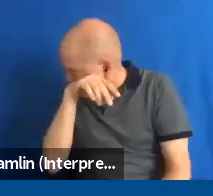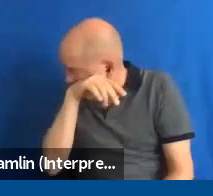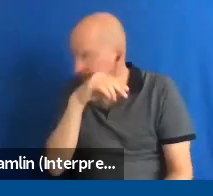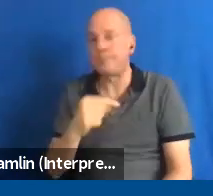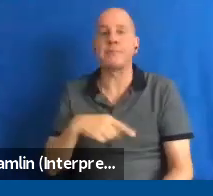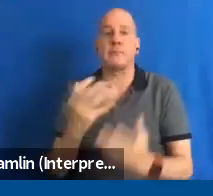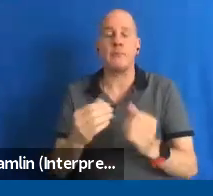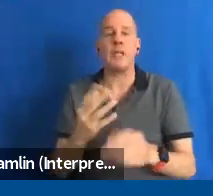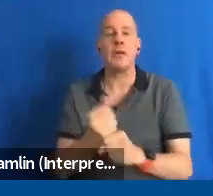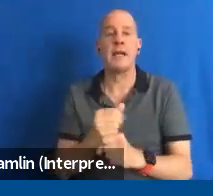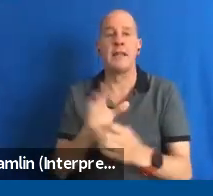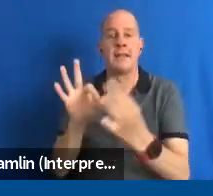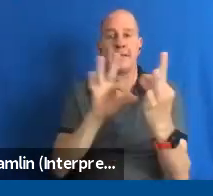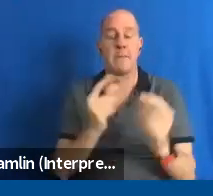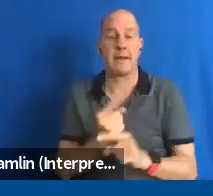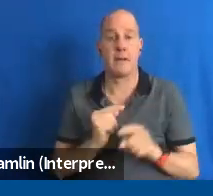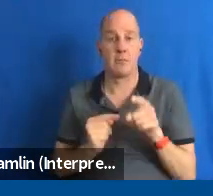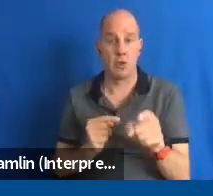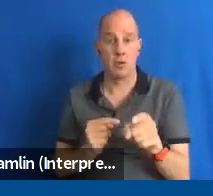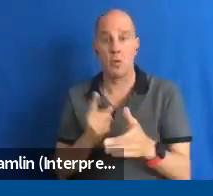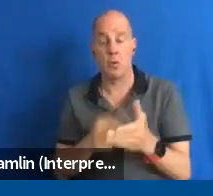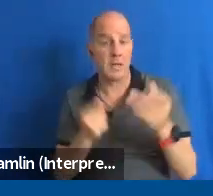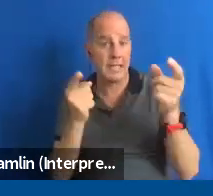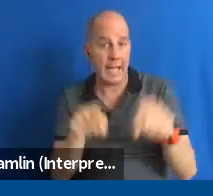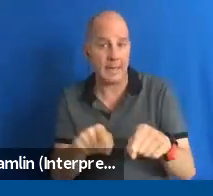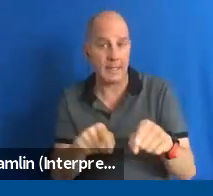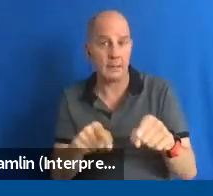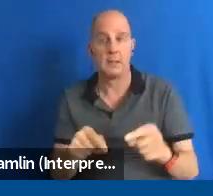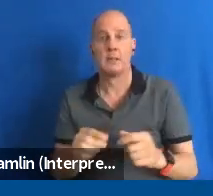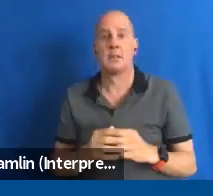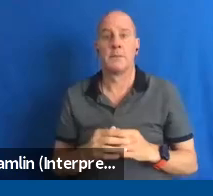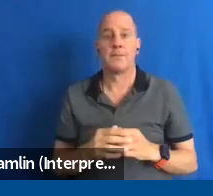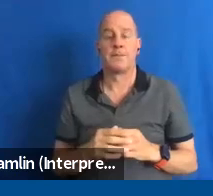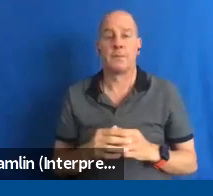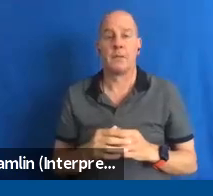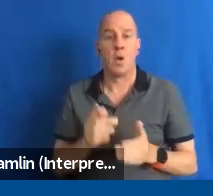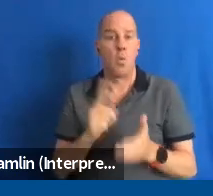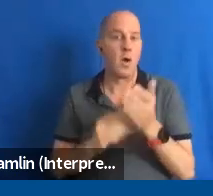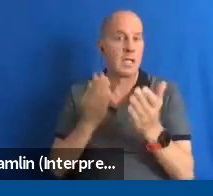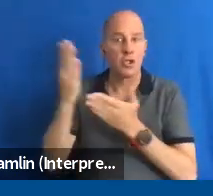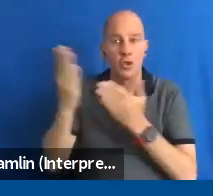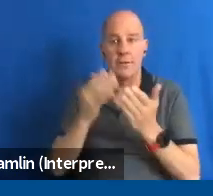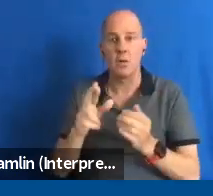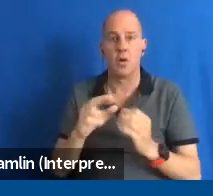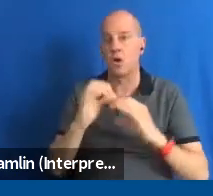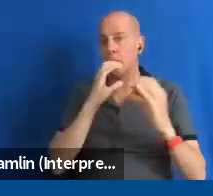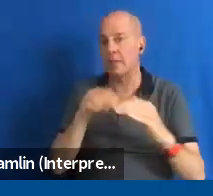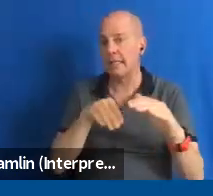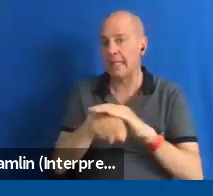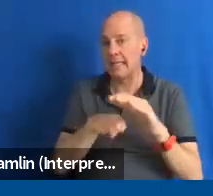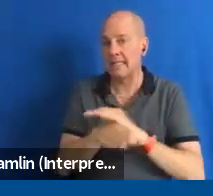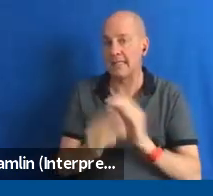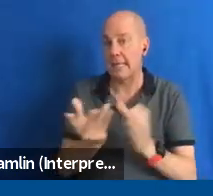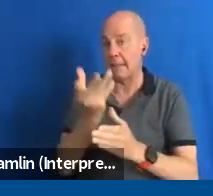you about what is happening, what services or communication access is missing. So please